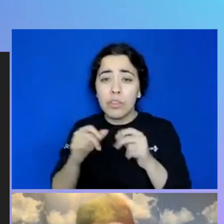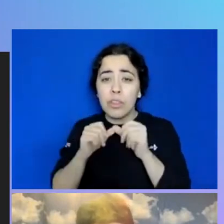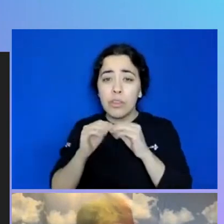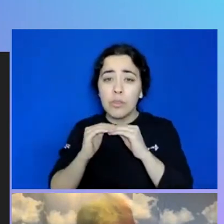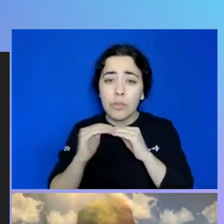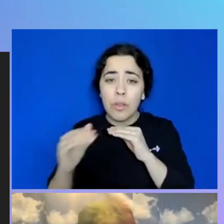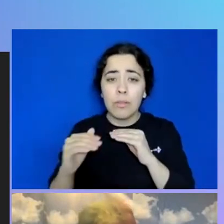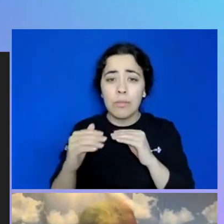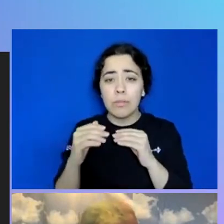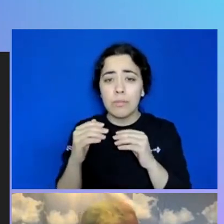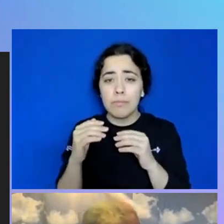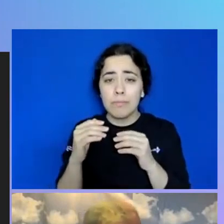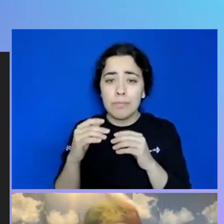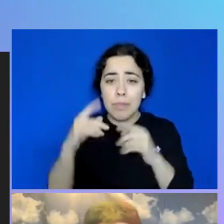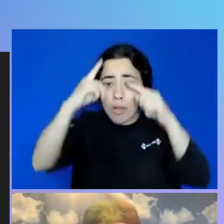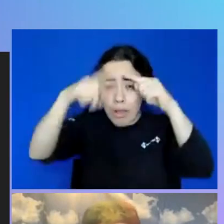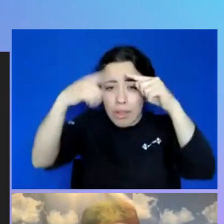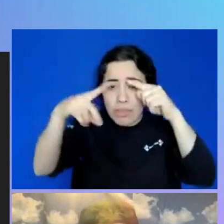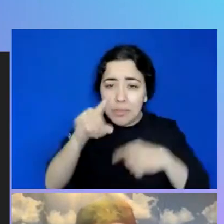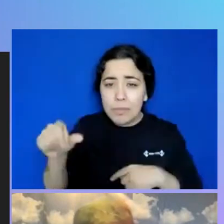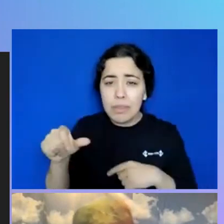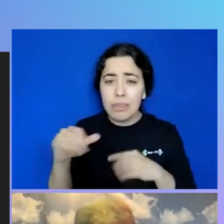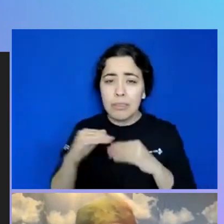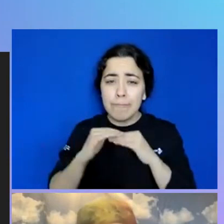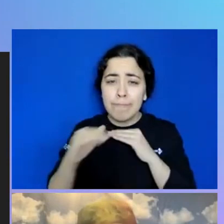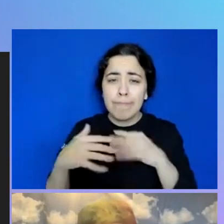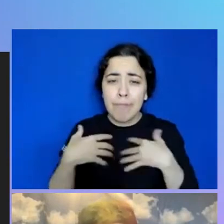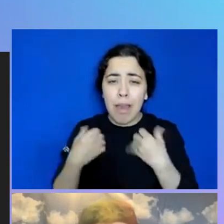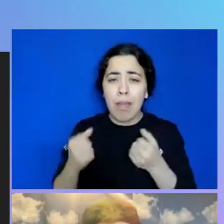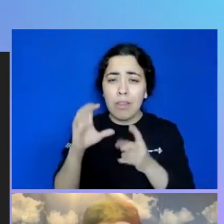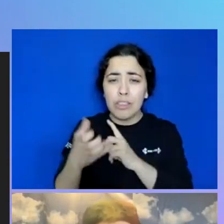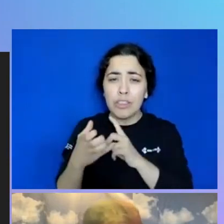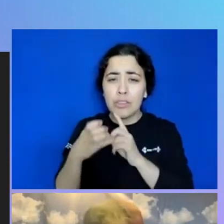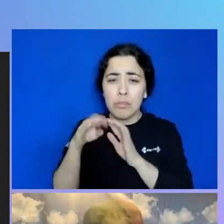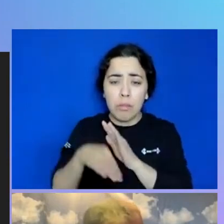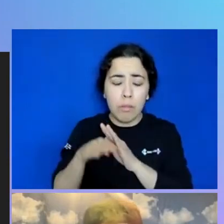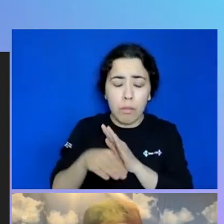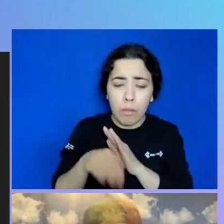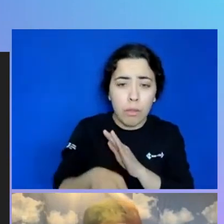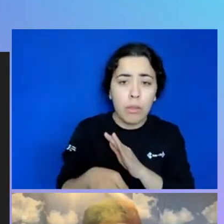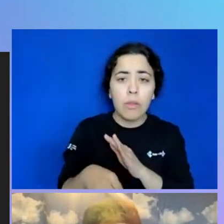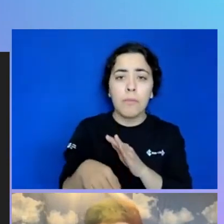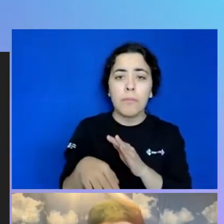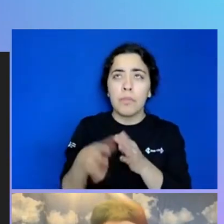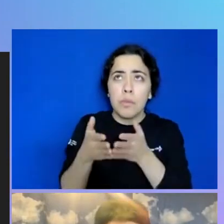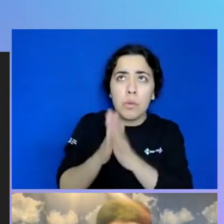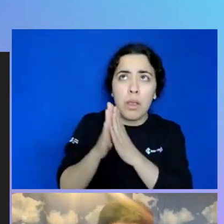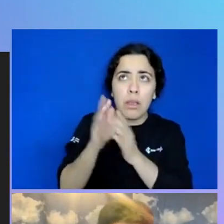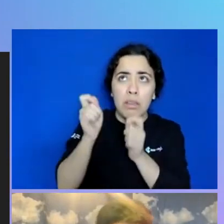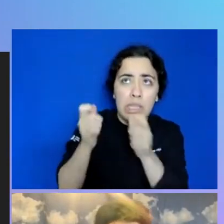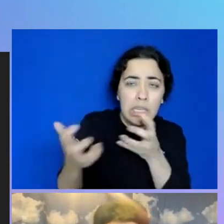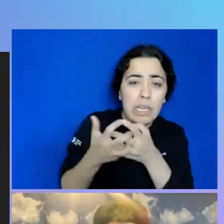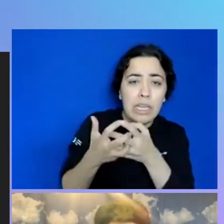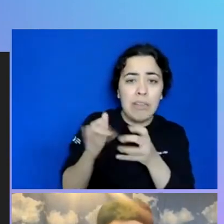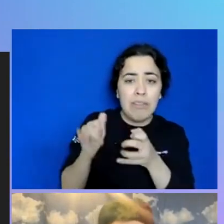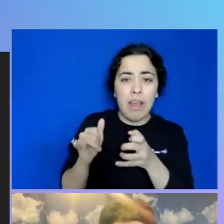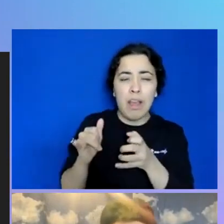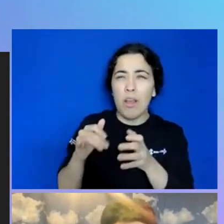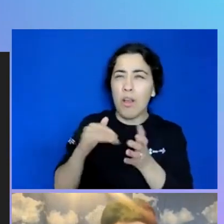accommodations for neurodiverse patients often face stigma in the workplace when they're requesting accommodation, such